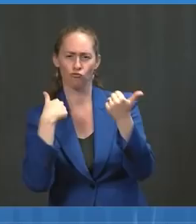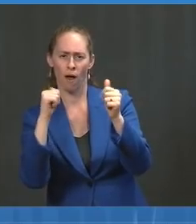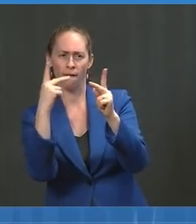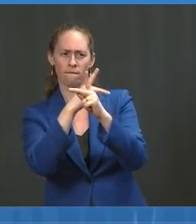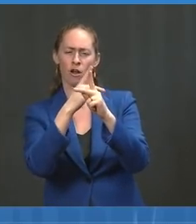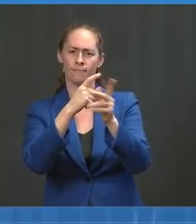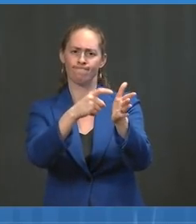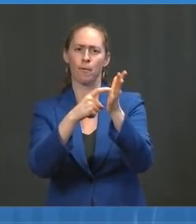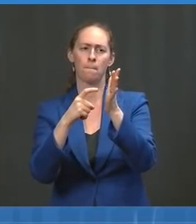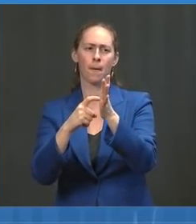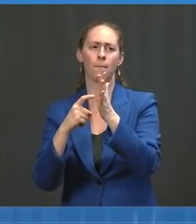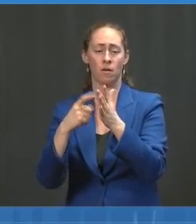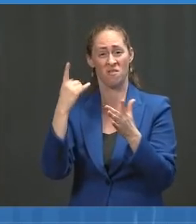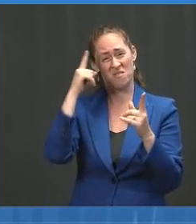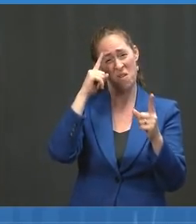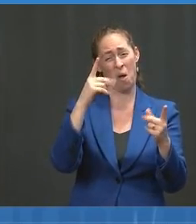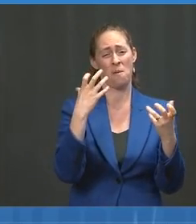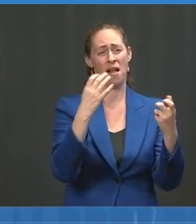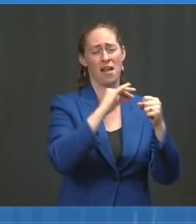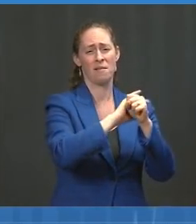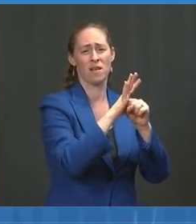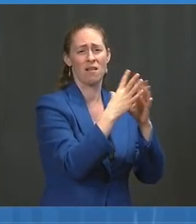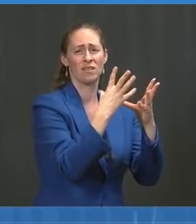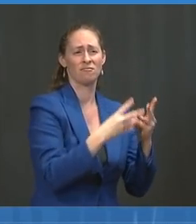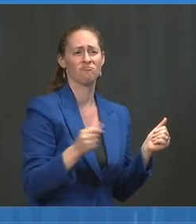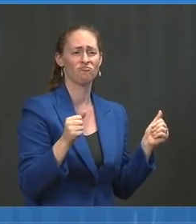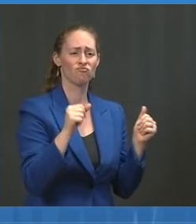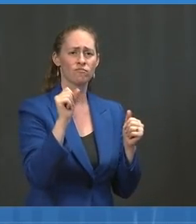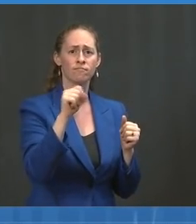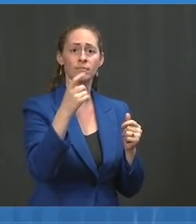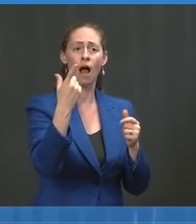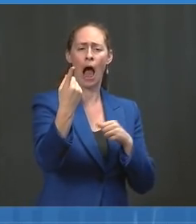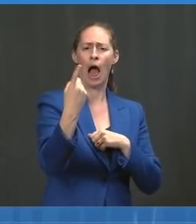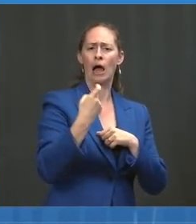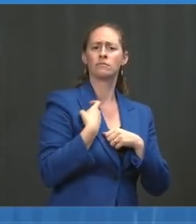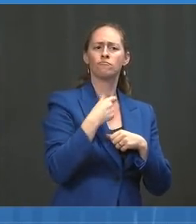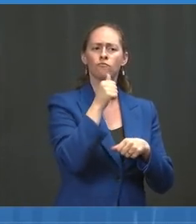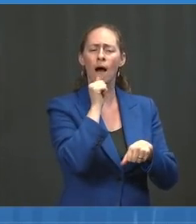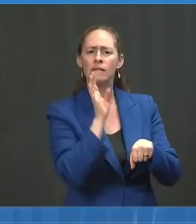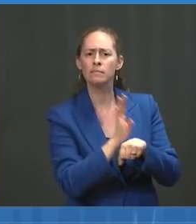And as to your question as to the private sector and public sector and not-for-profit leaders,